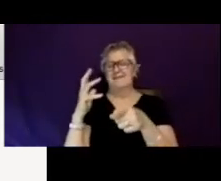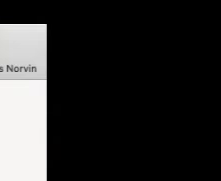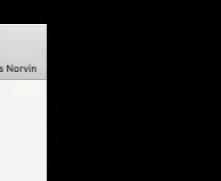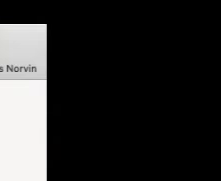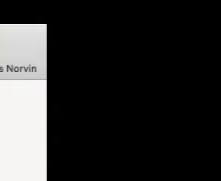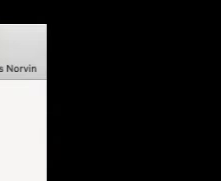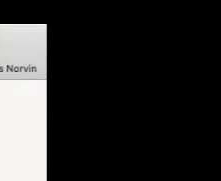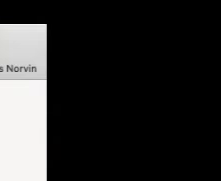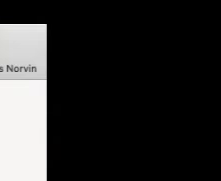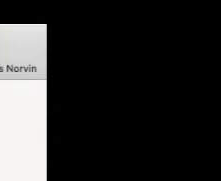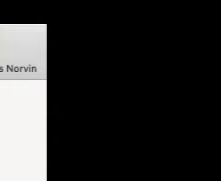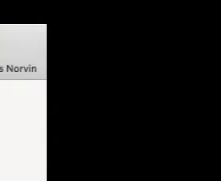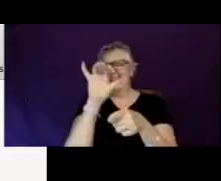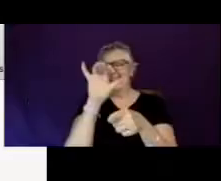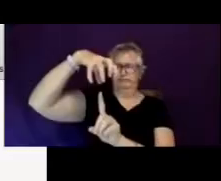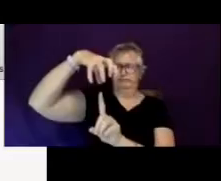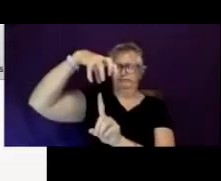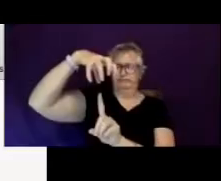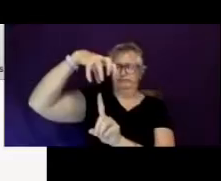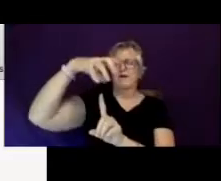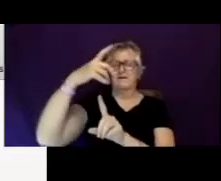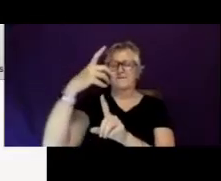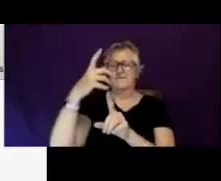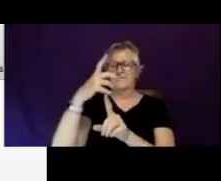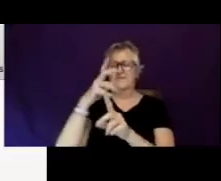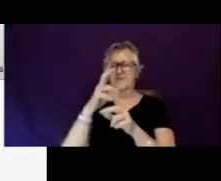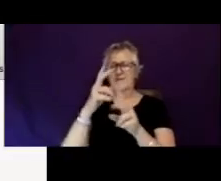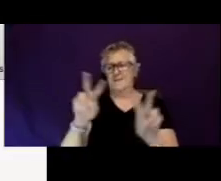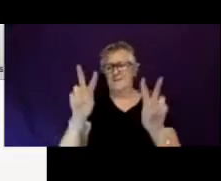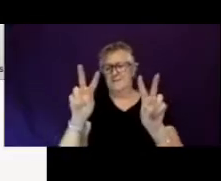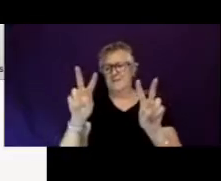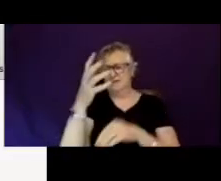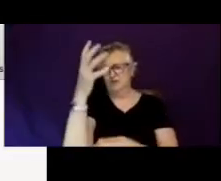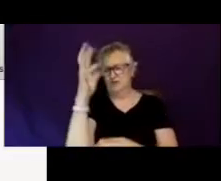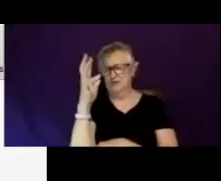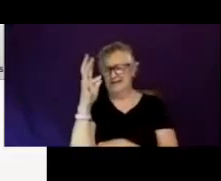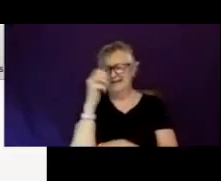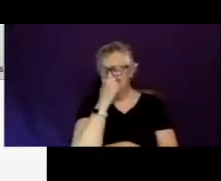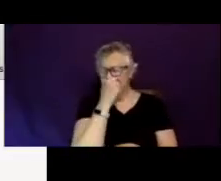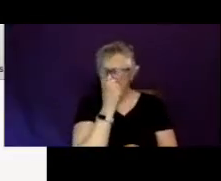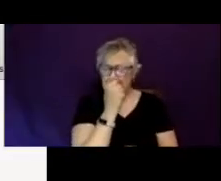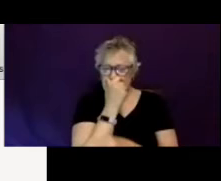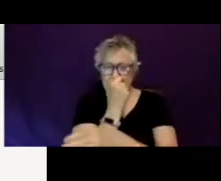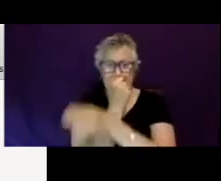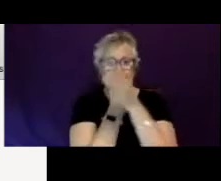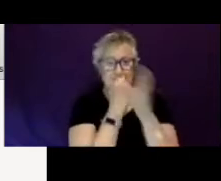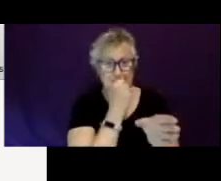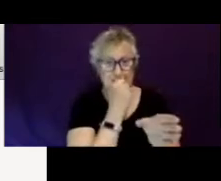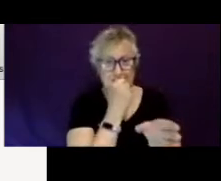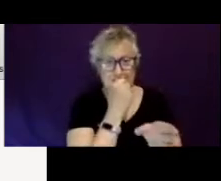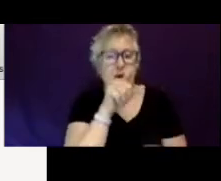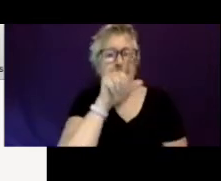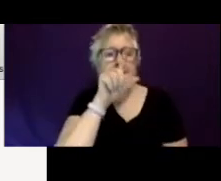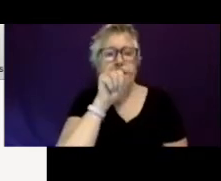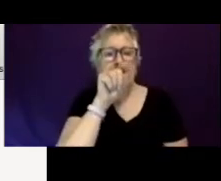And uh, yeah, the bird bath is made out of a an old, uh, half of a propane tank...